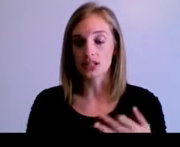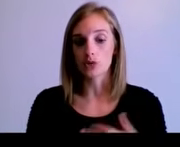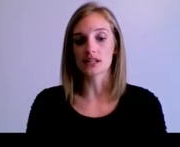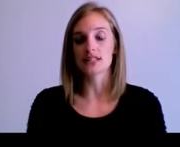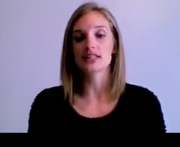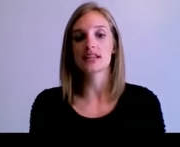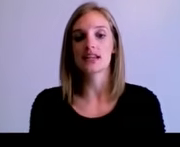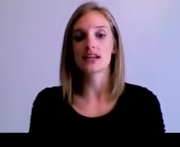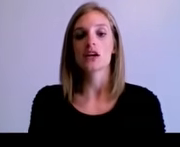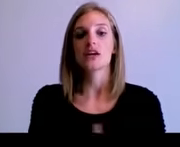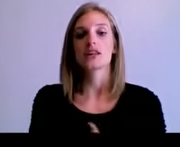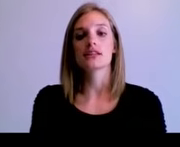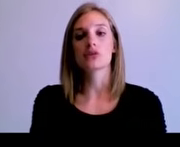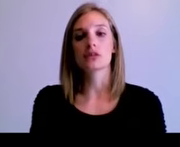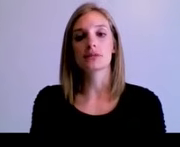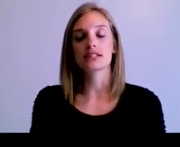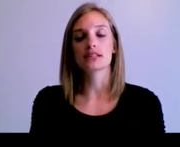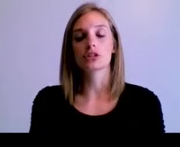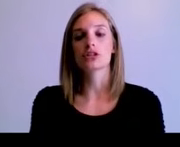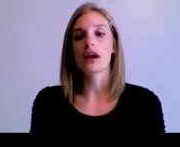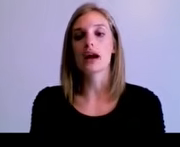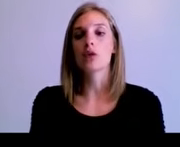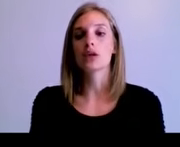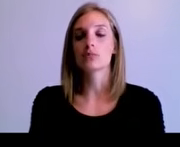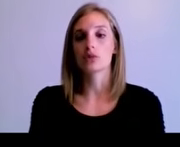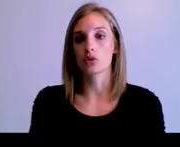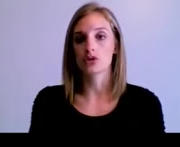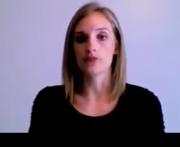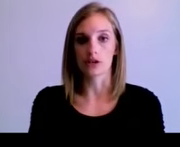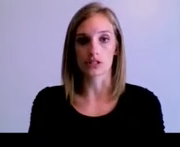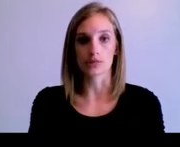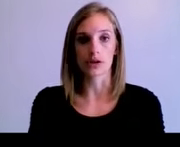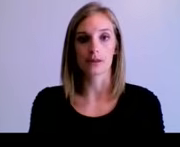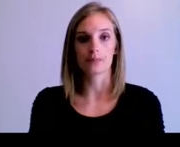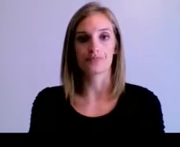you can see this is going to be similar to how we approach fingerspelling.